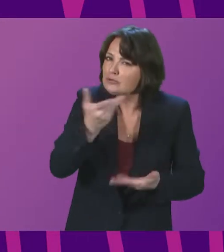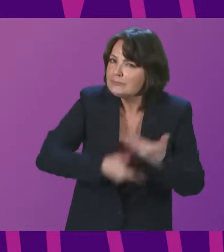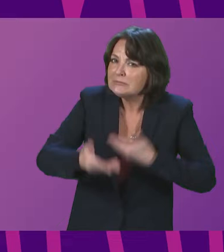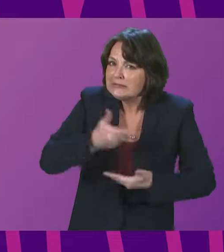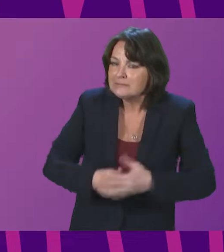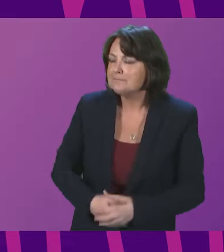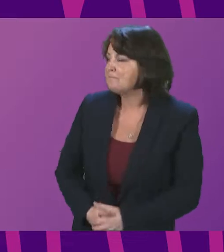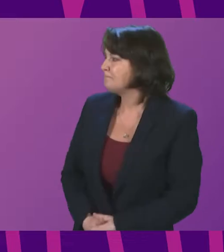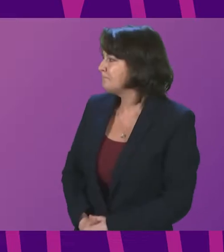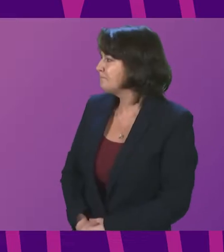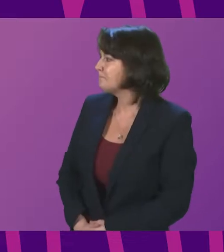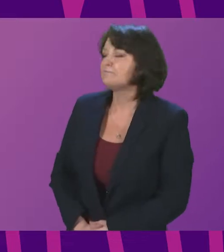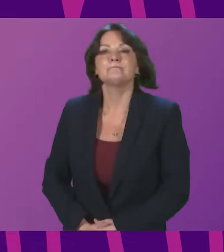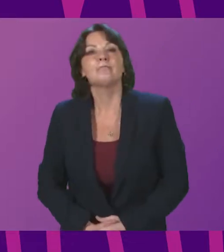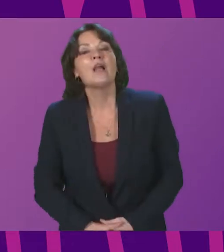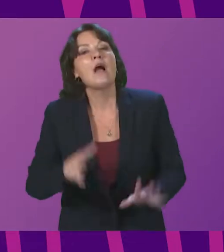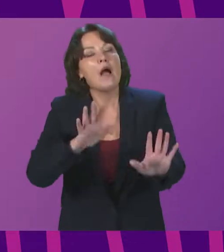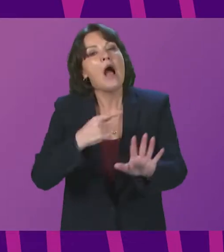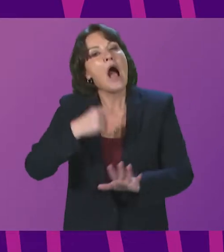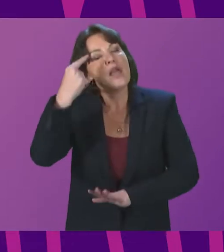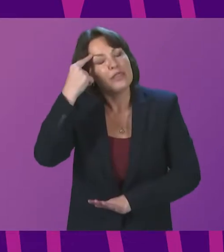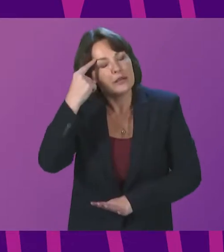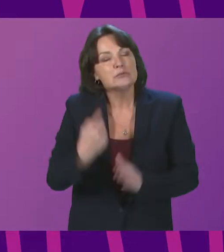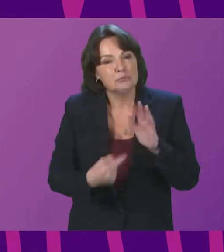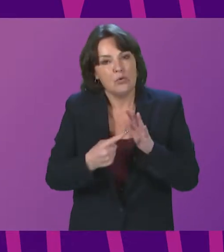It is important that our social security system is based on dignity, respect and fairness